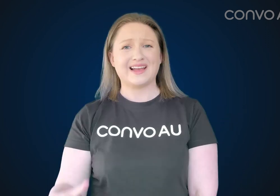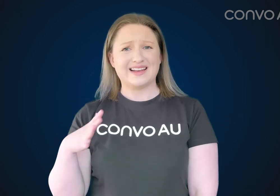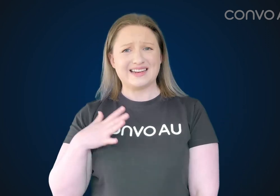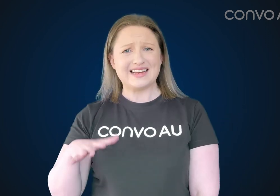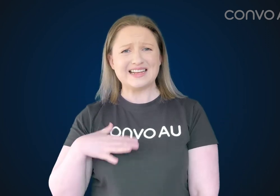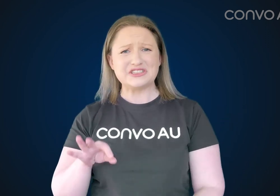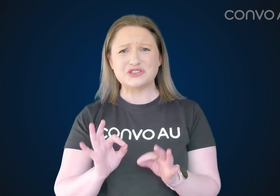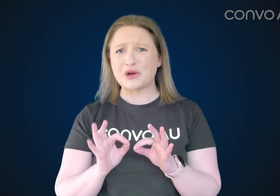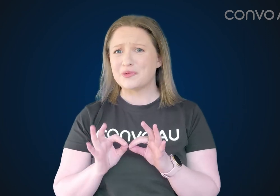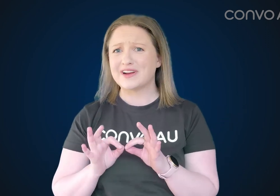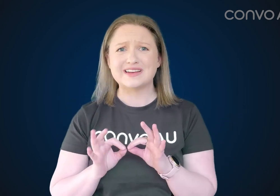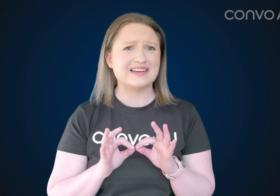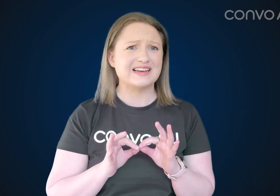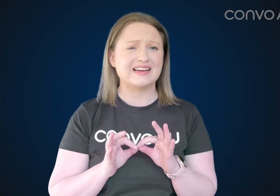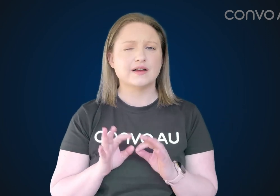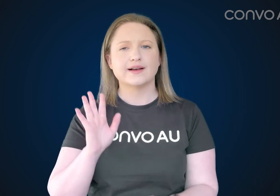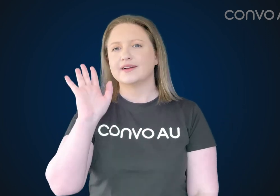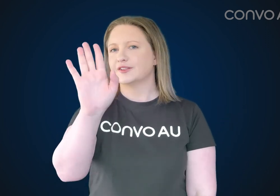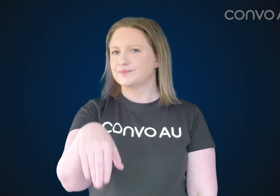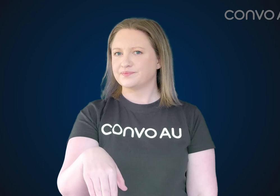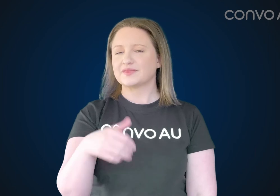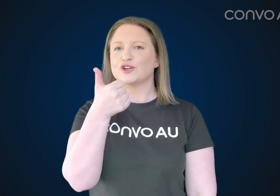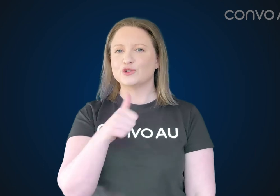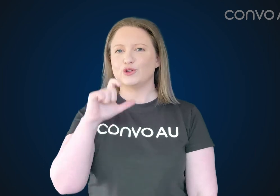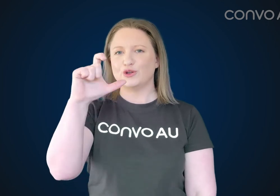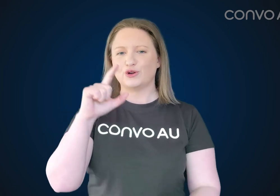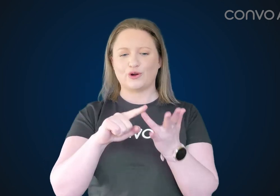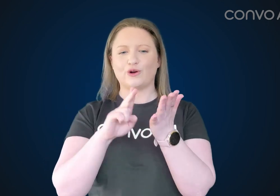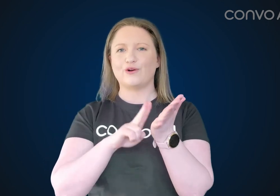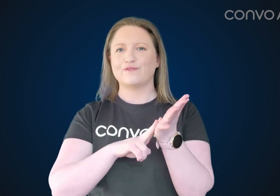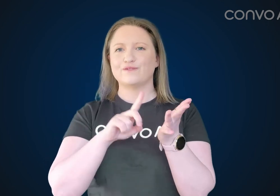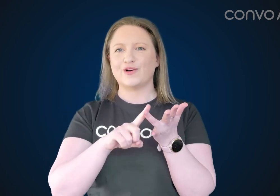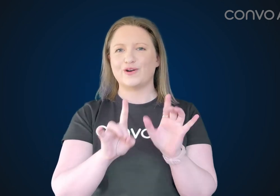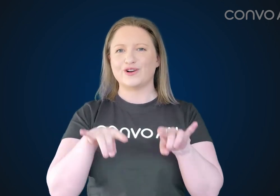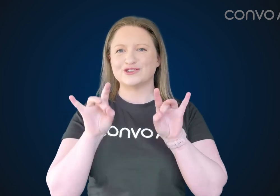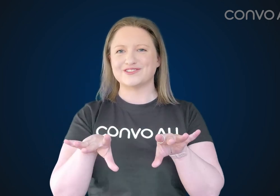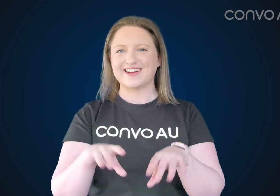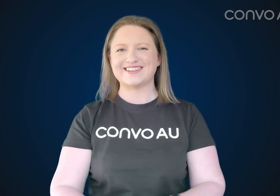Need an interpreter? No problem, use Convo Australia.